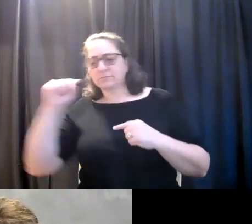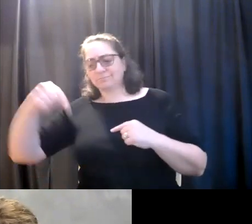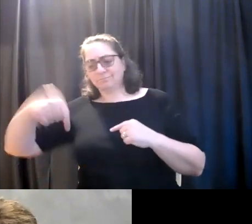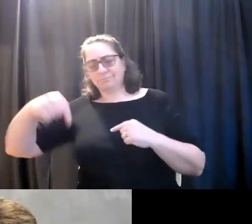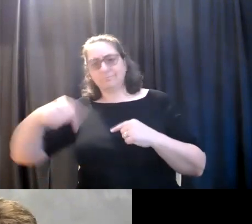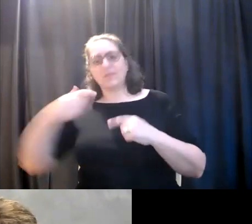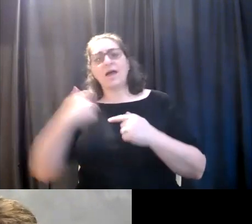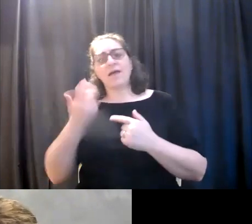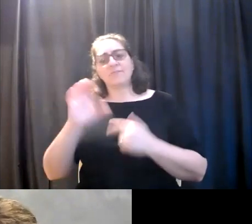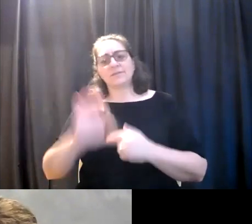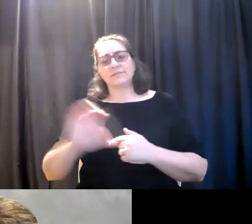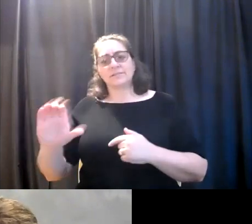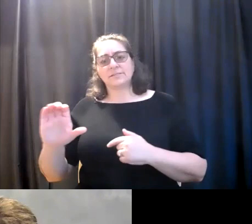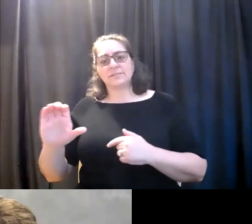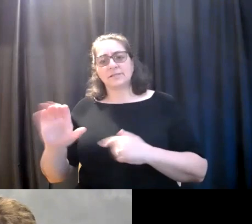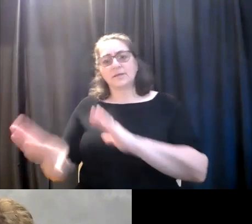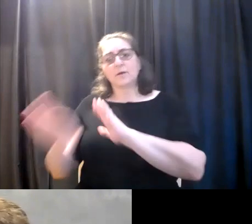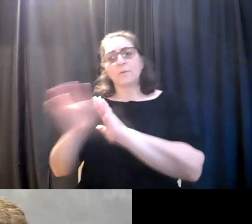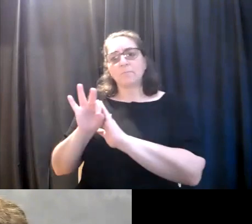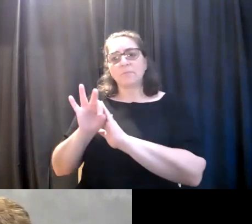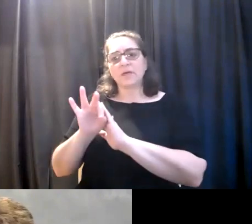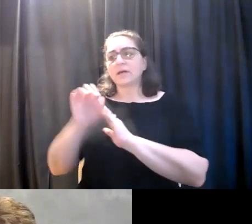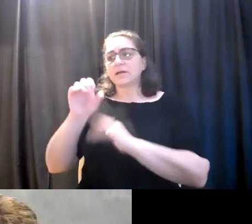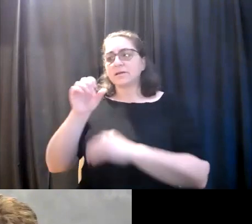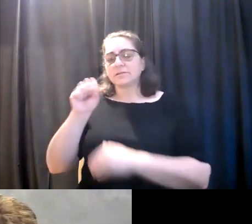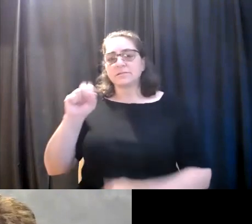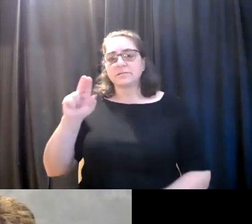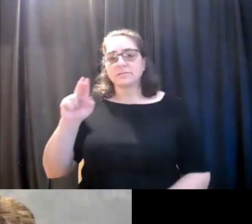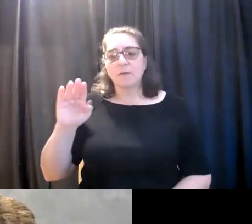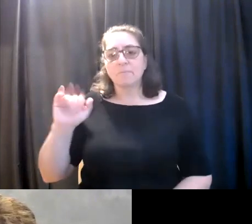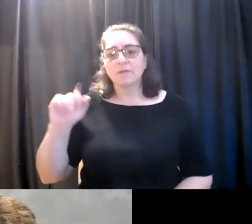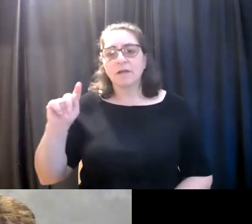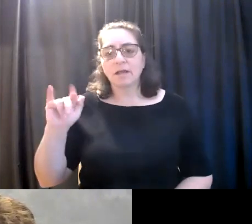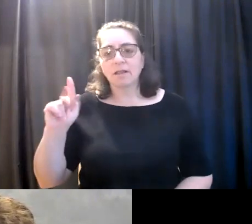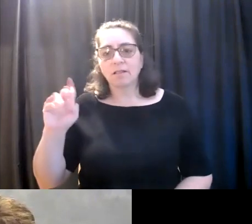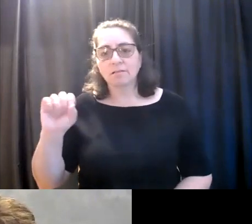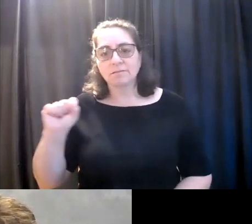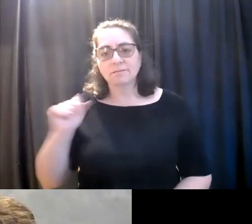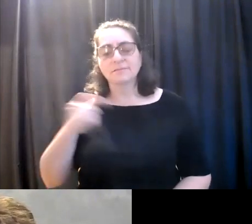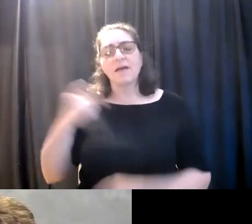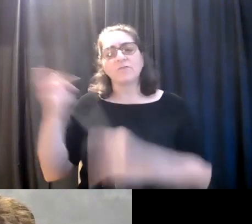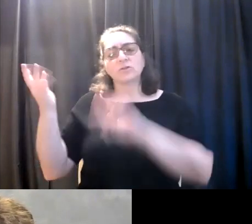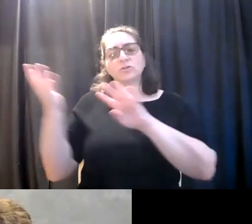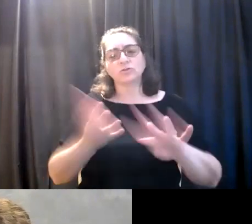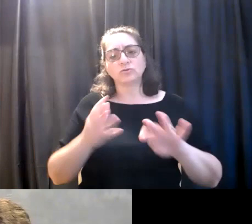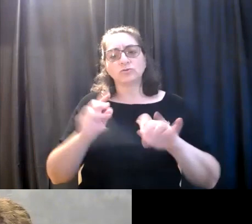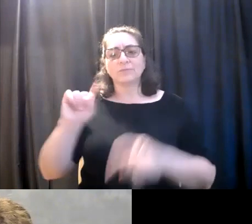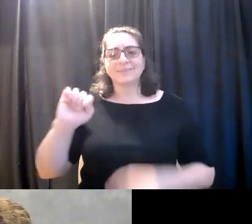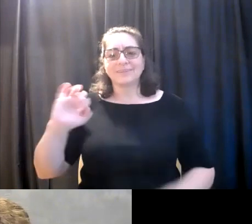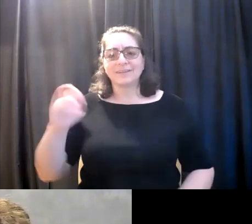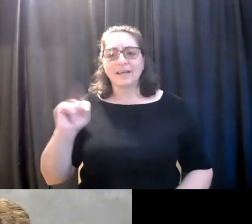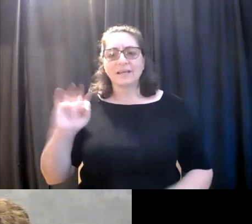as an adult and now uses two cochlear implants. She is passionate about -- it's our privilege